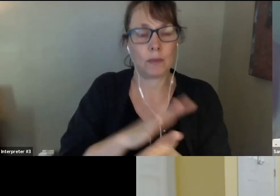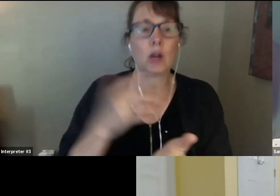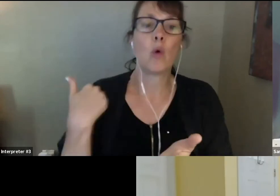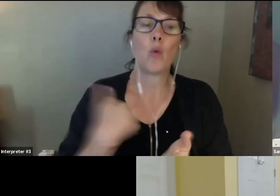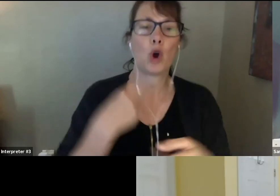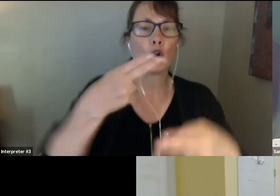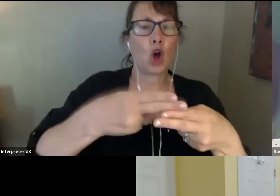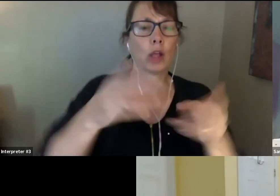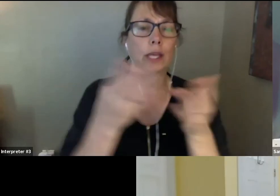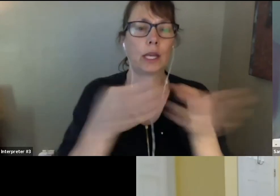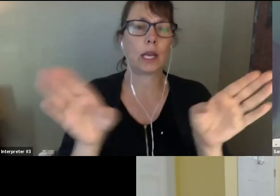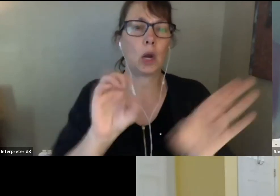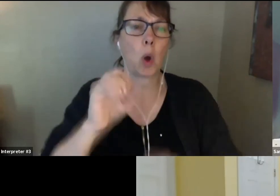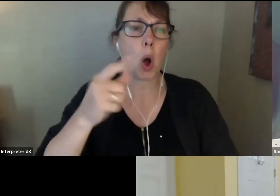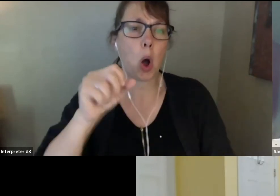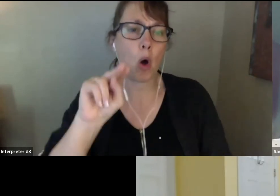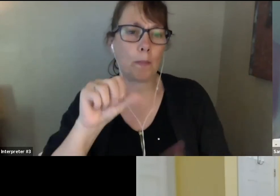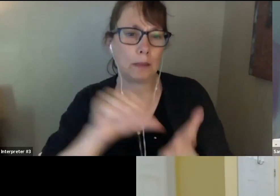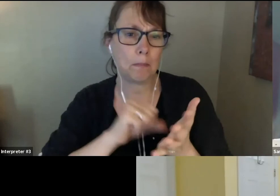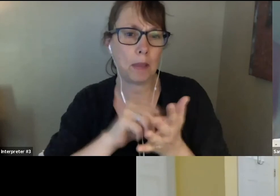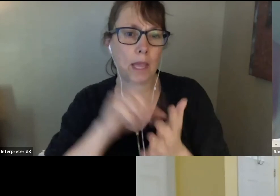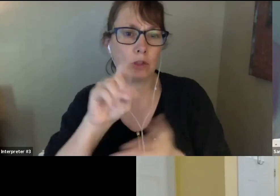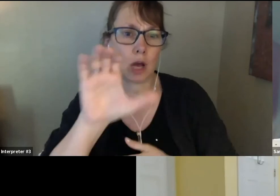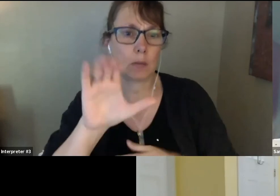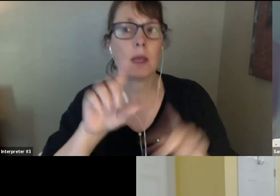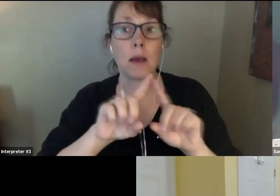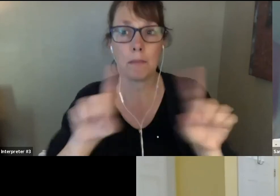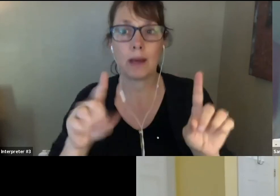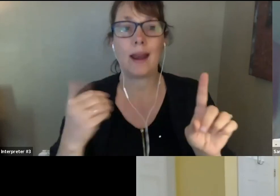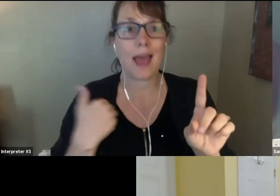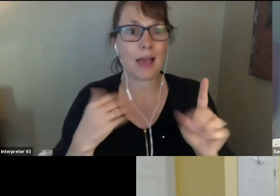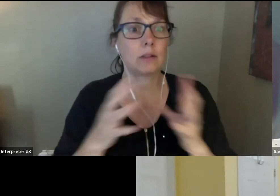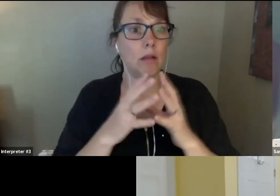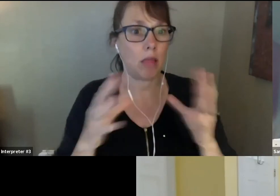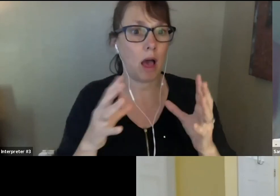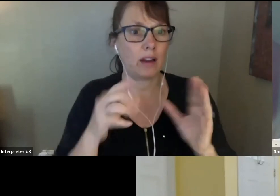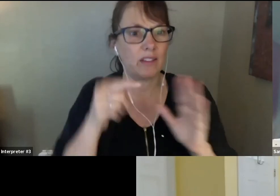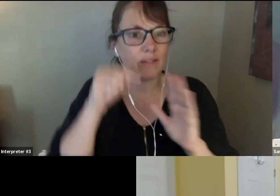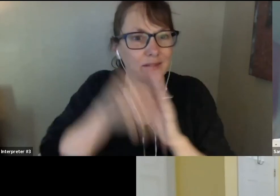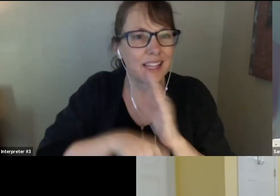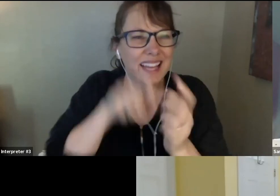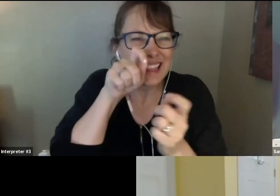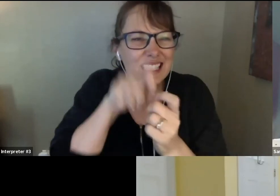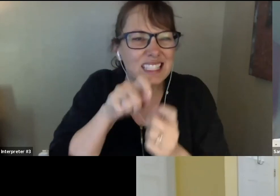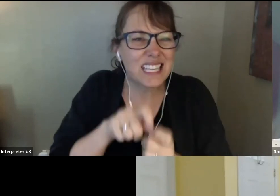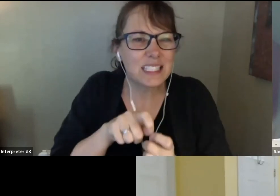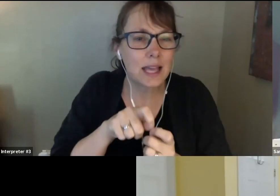a lot more of the details and things that are not going into the public-facing document